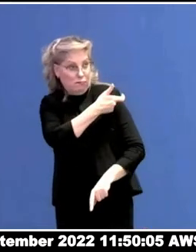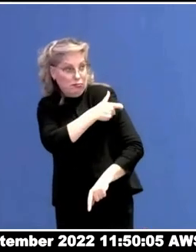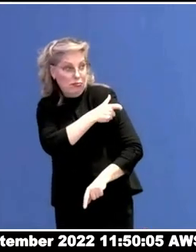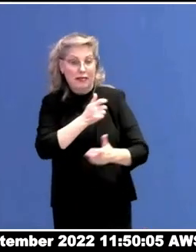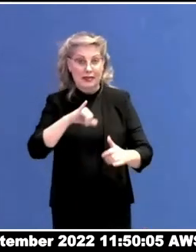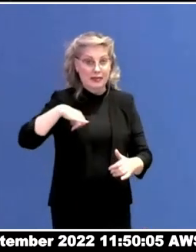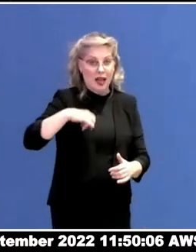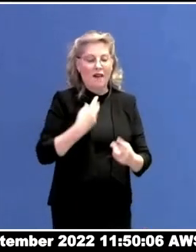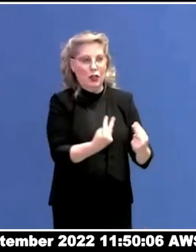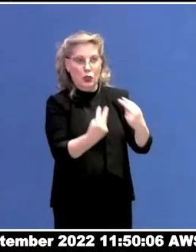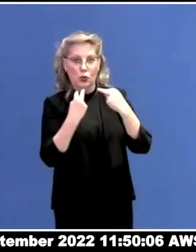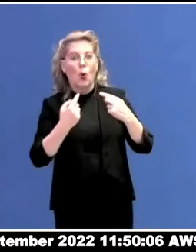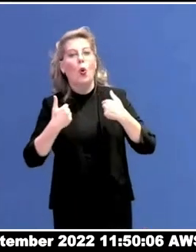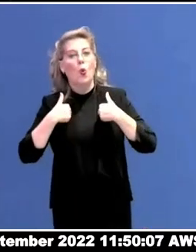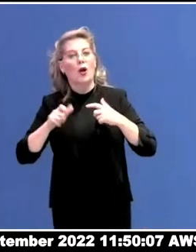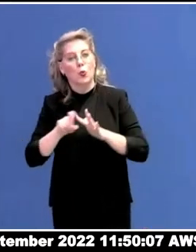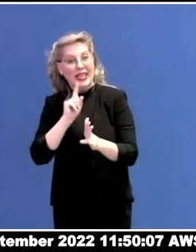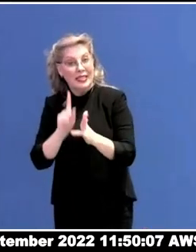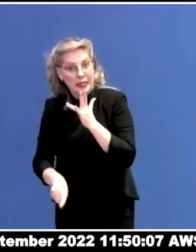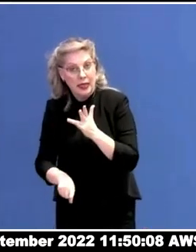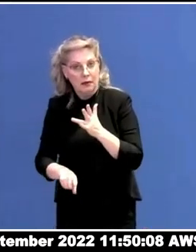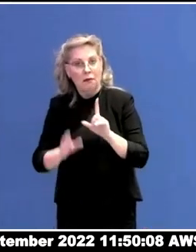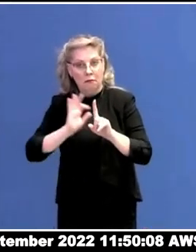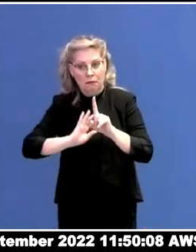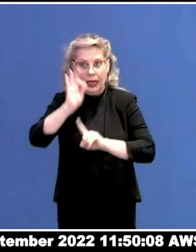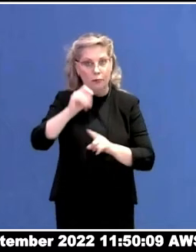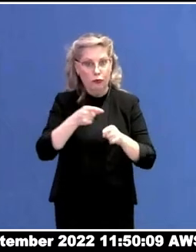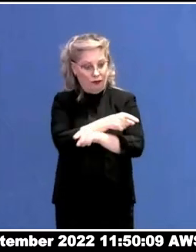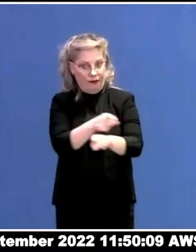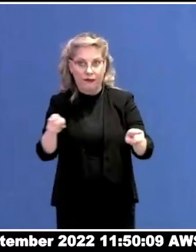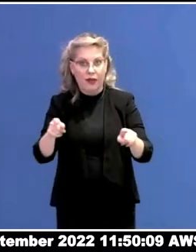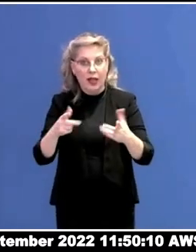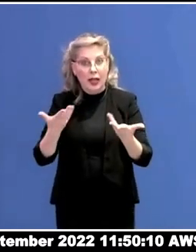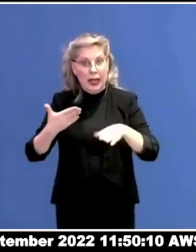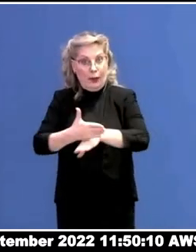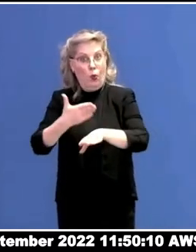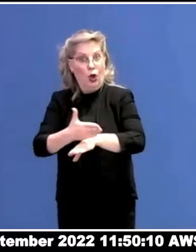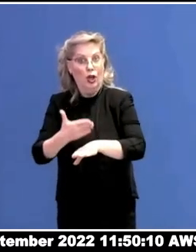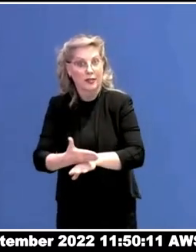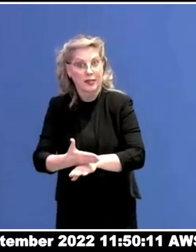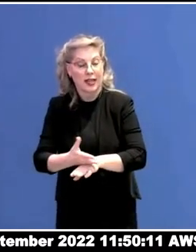People saw that we were involved in coronial inquests on the outside, and the calm that we bought to the people on the inside.